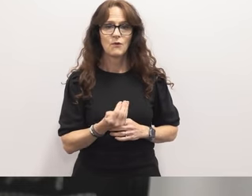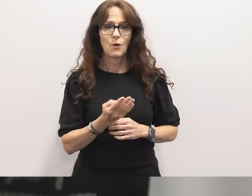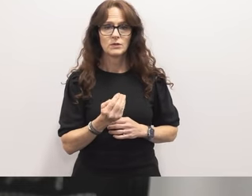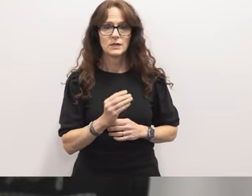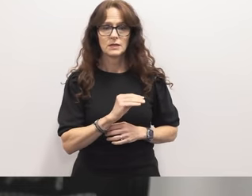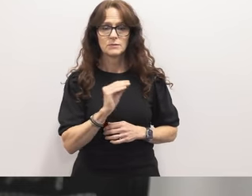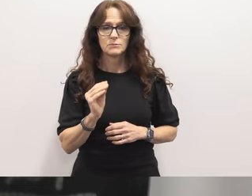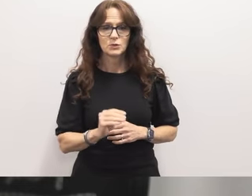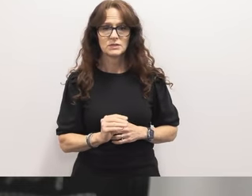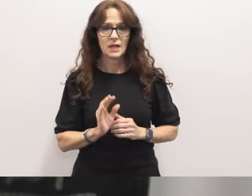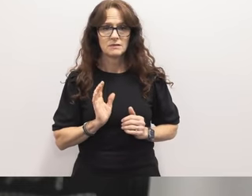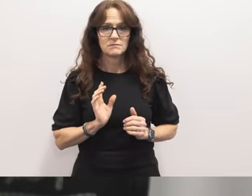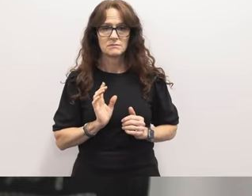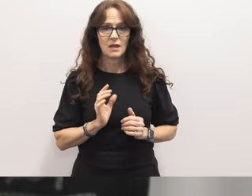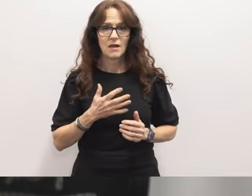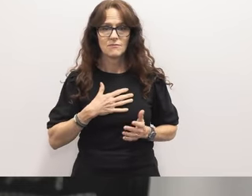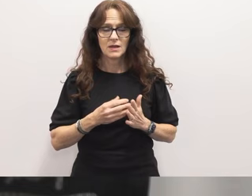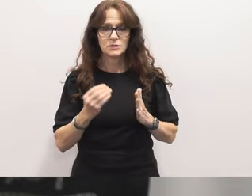just 14% of my students were meeting.